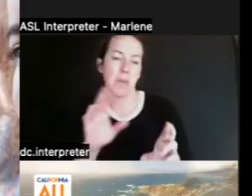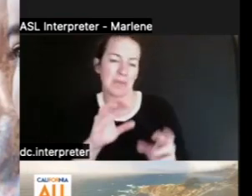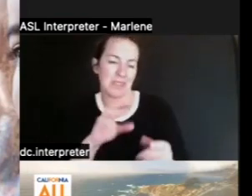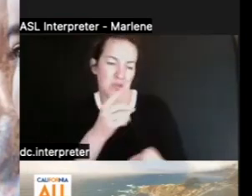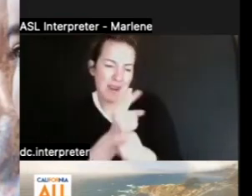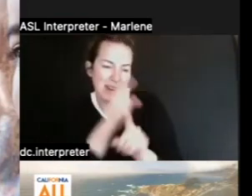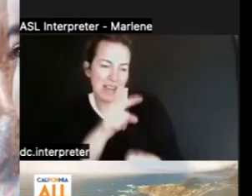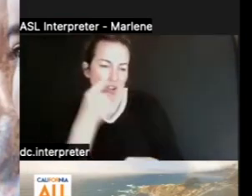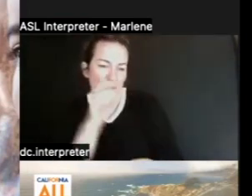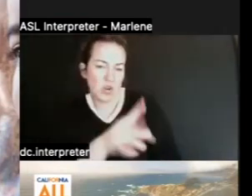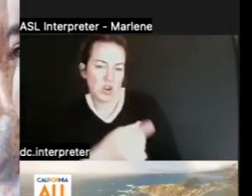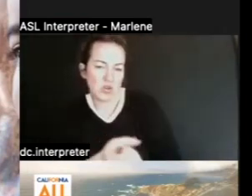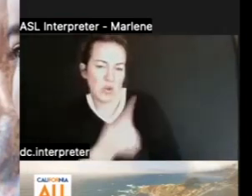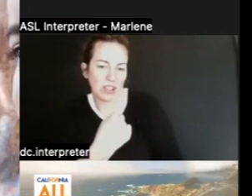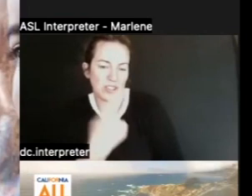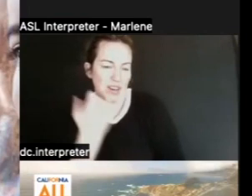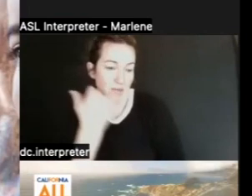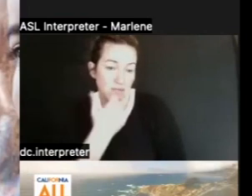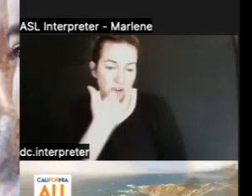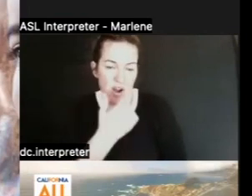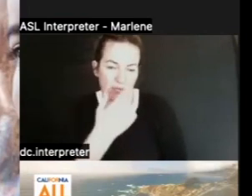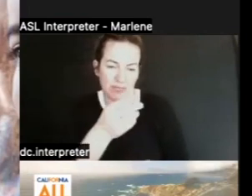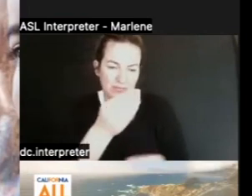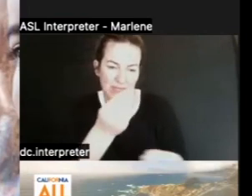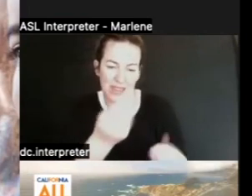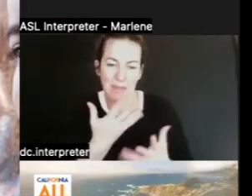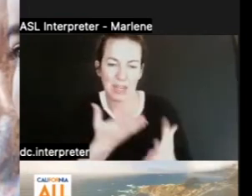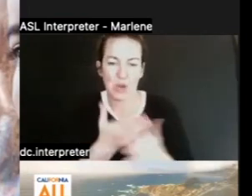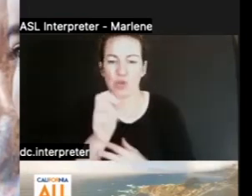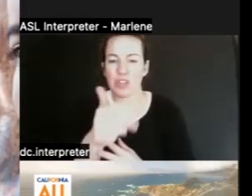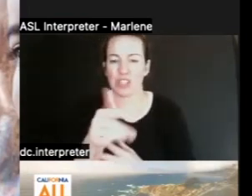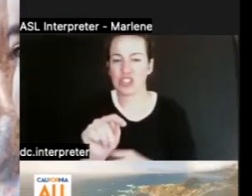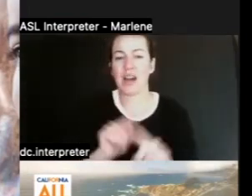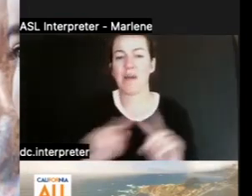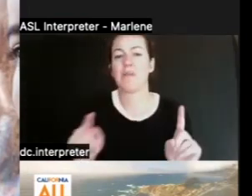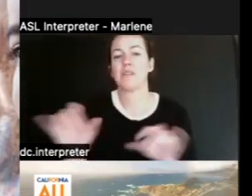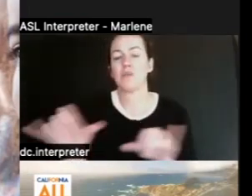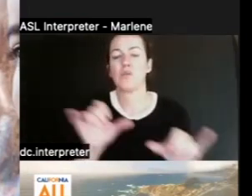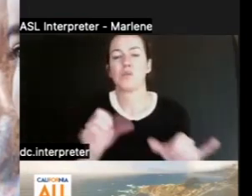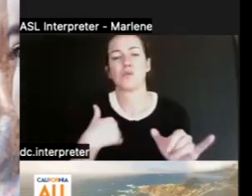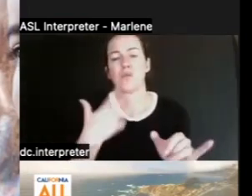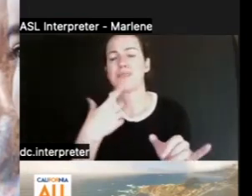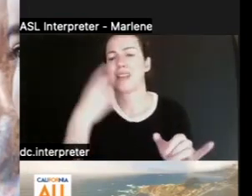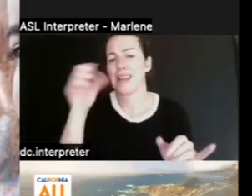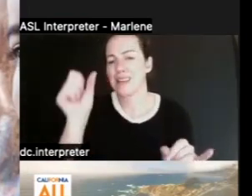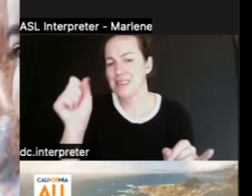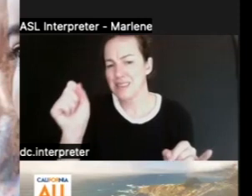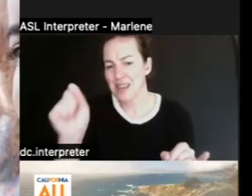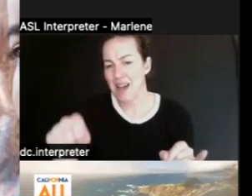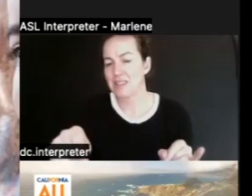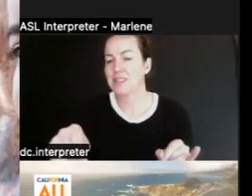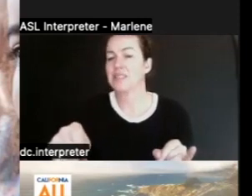please correct me in chat. Um, but also just wanted to say that yes, on that is by default kind